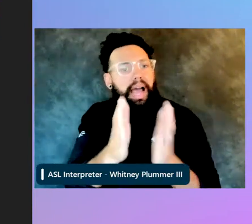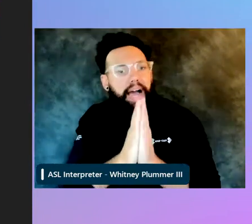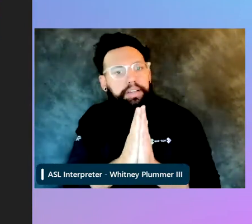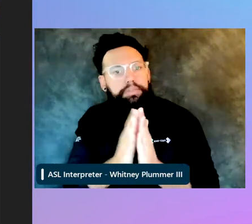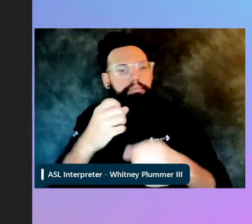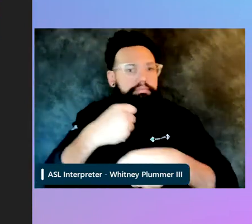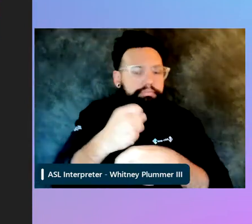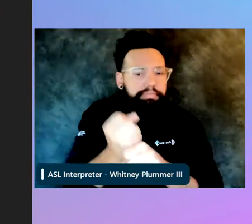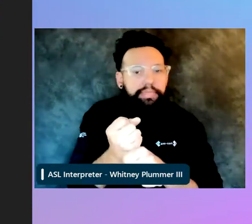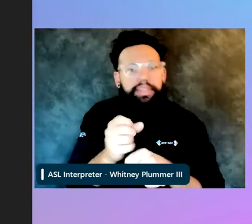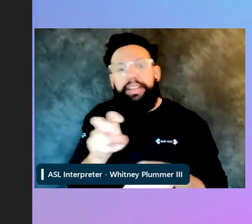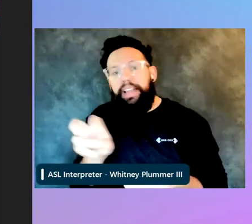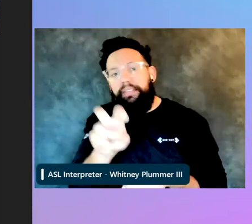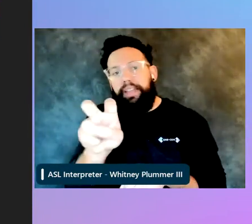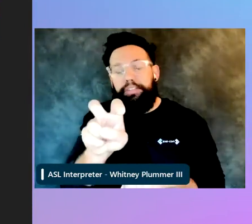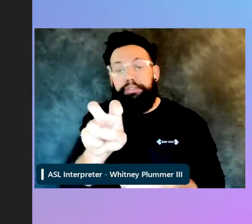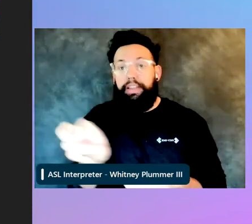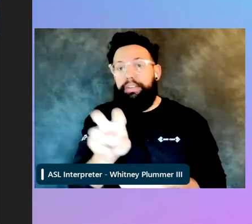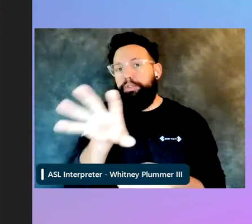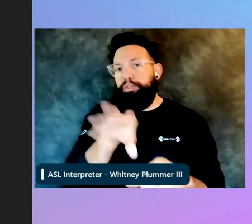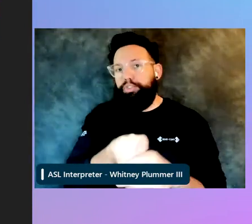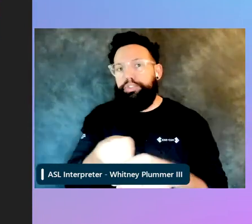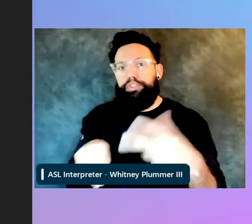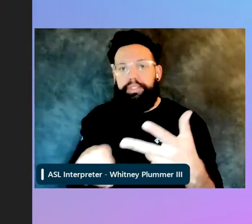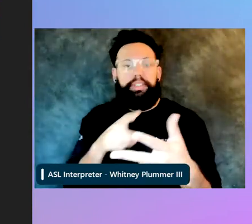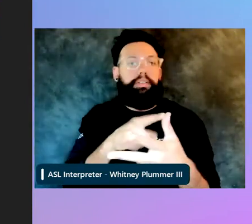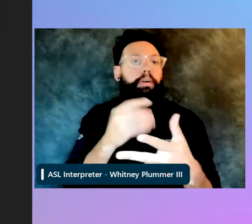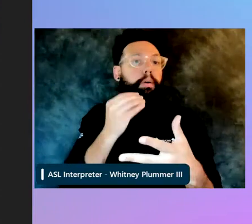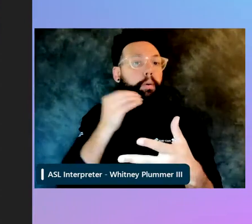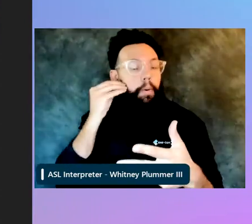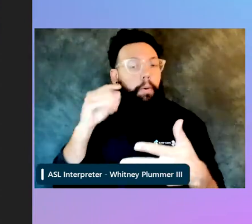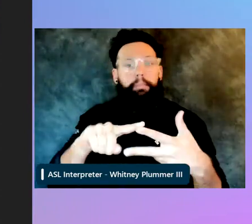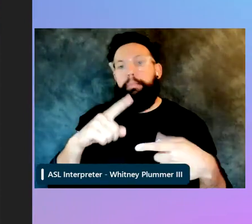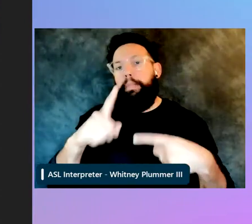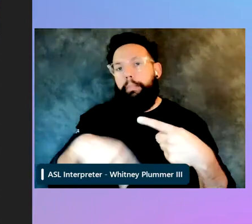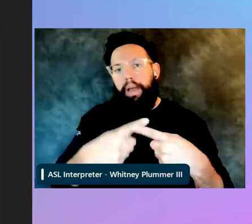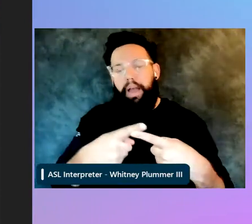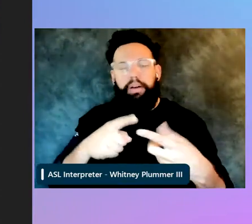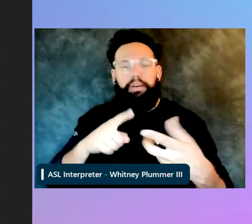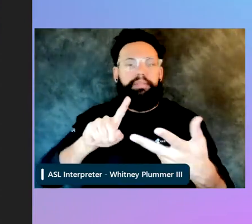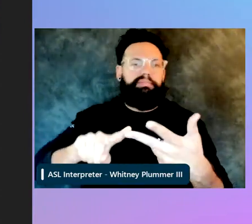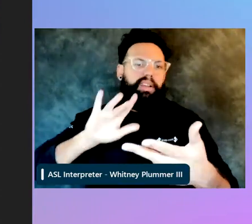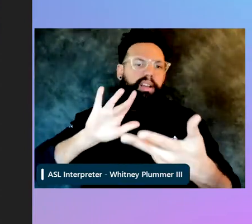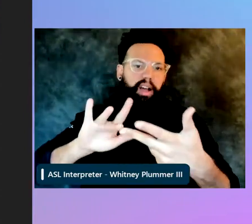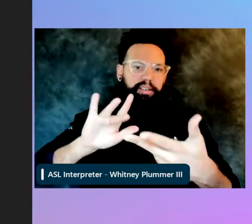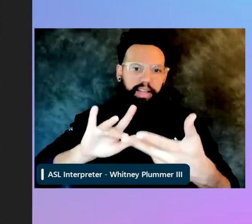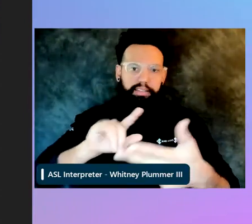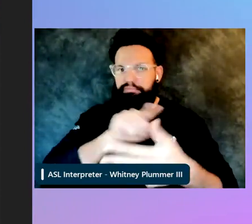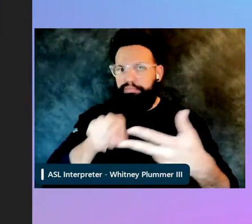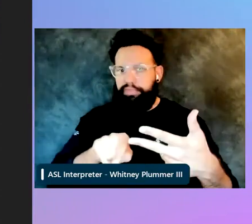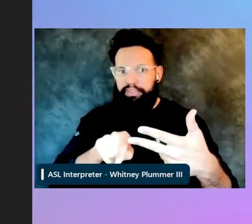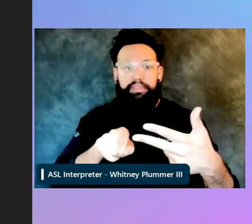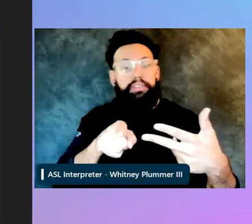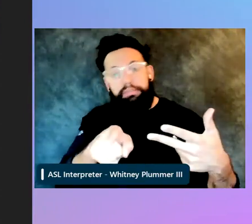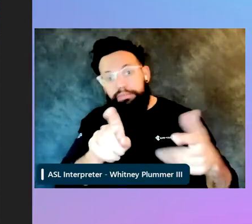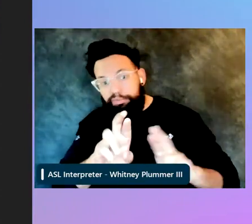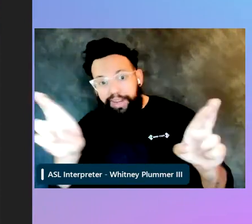with three items in it. Home about and contact pages. In just a moment, we are presented with